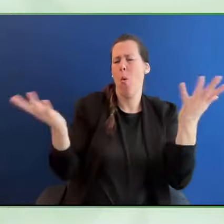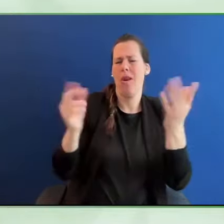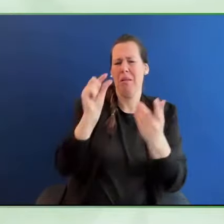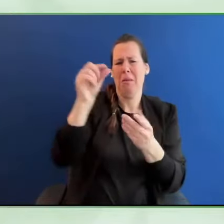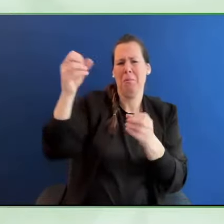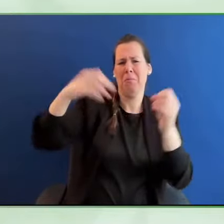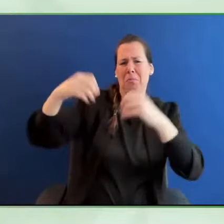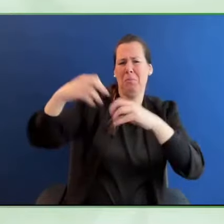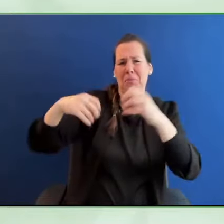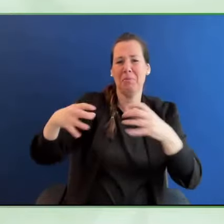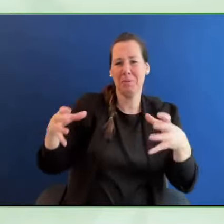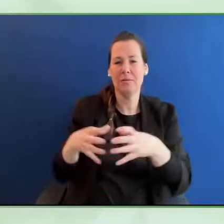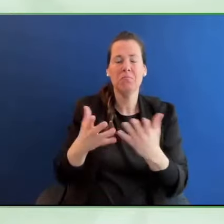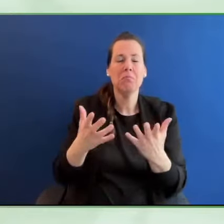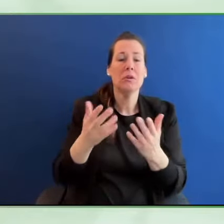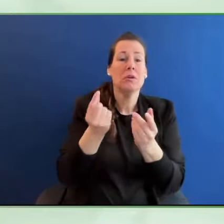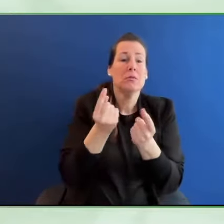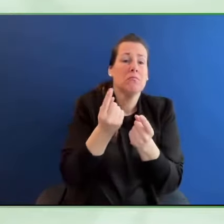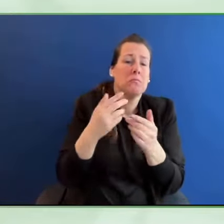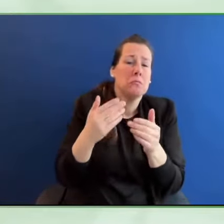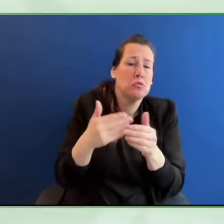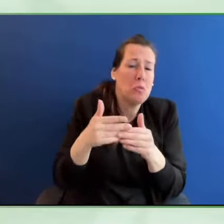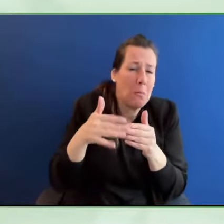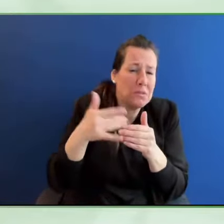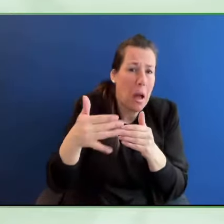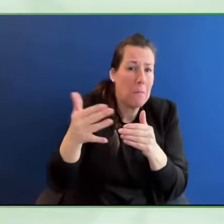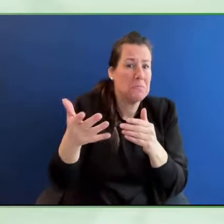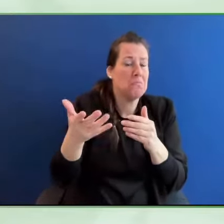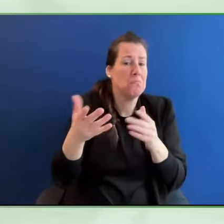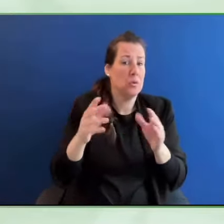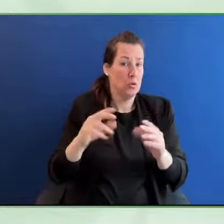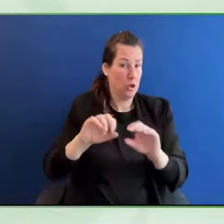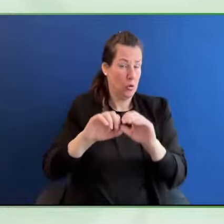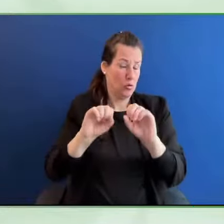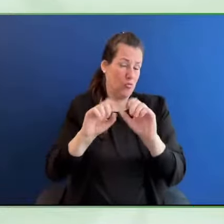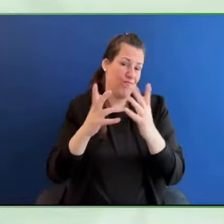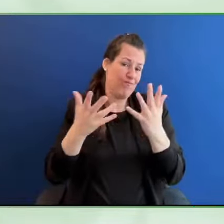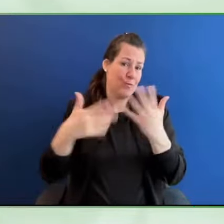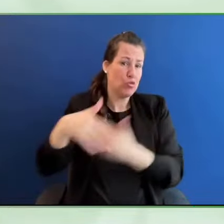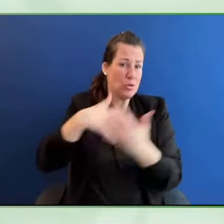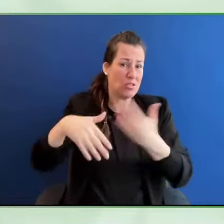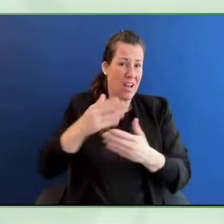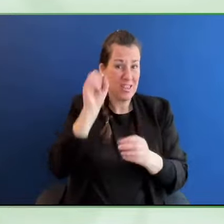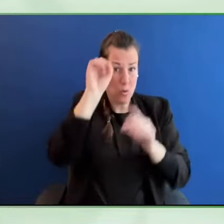means, for support services, for persons with this ability.